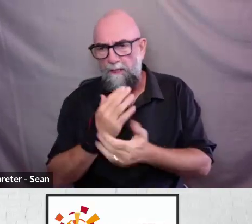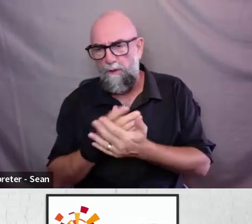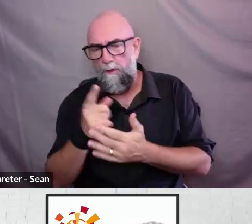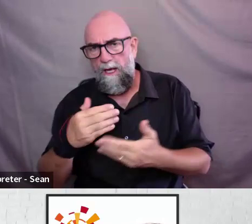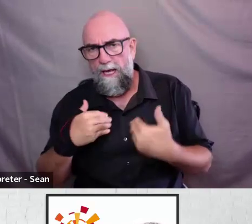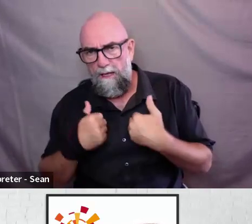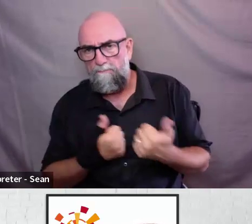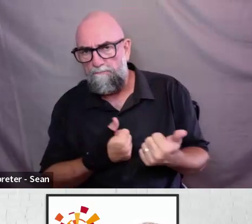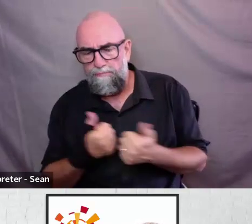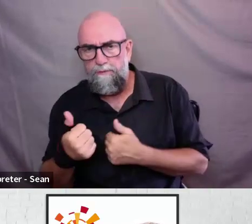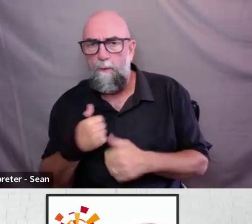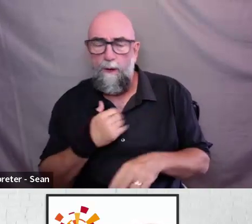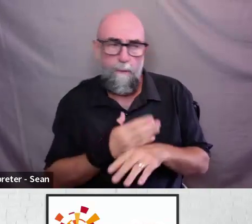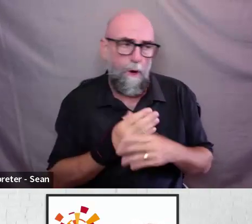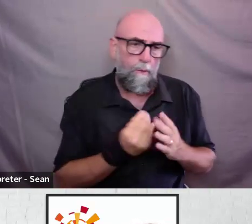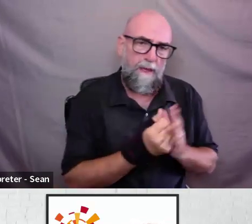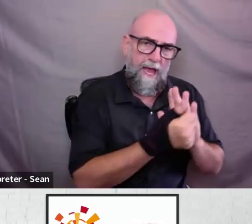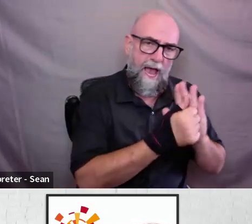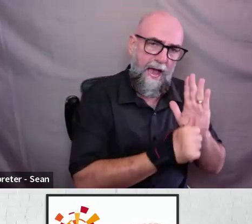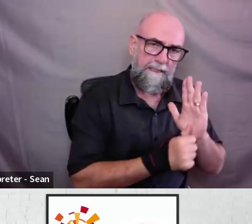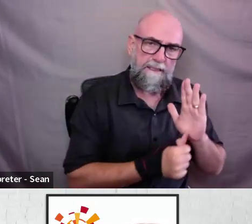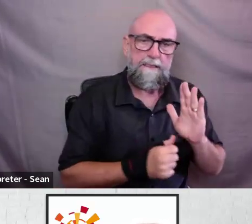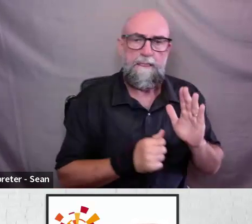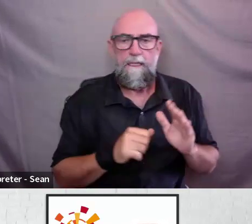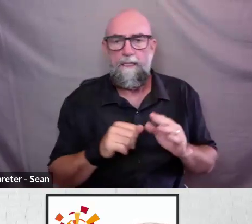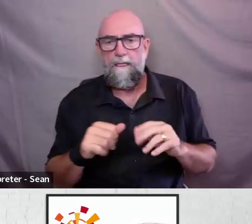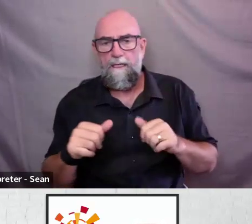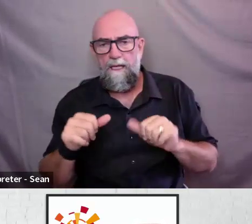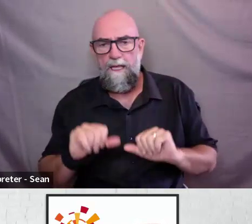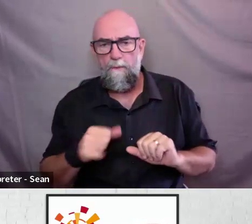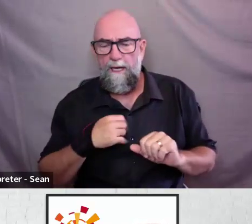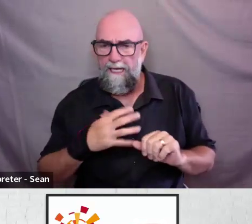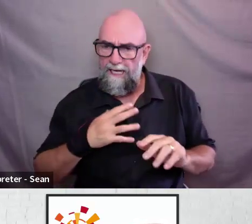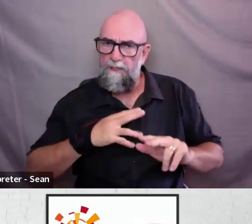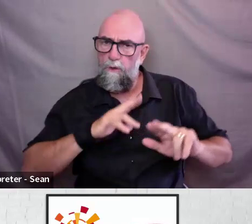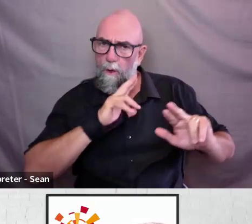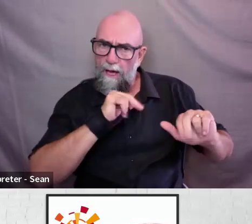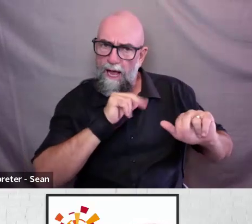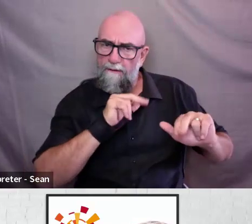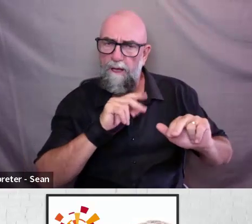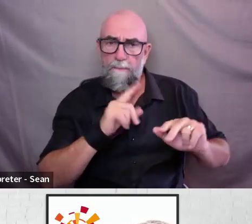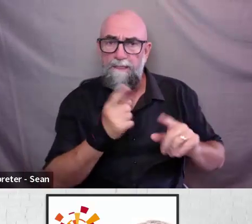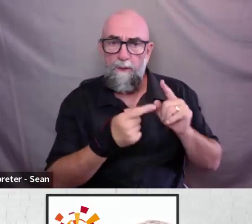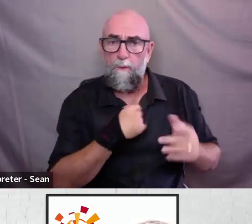Then again the role of the board in this area is to set the agenda and empower the people